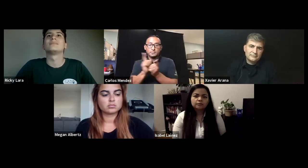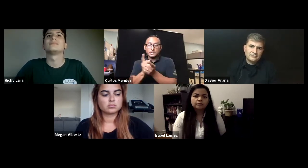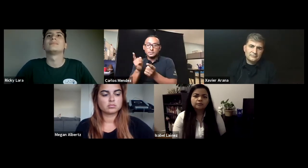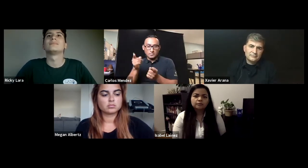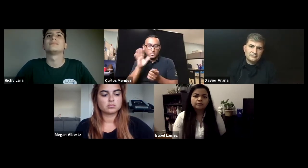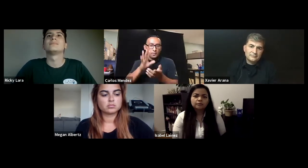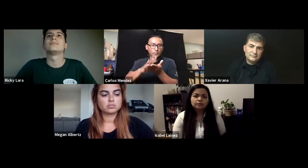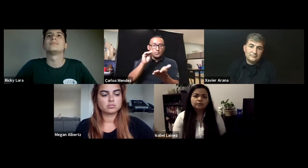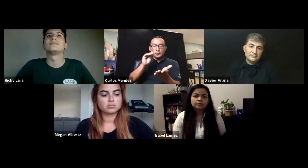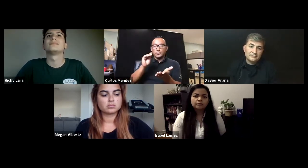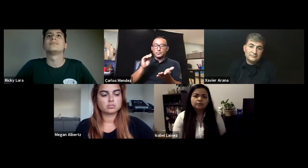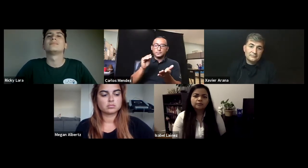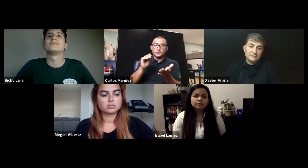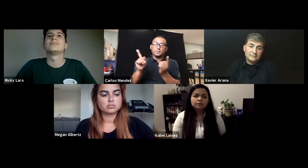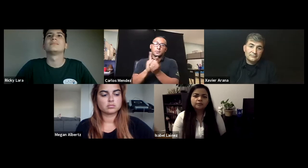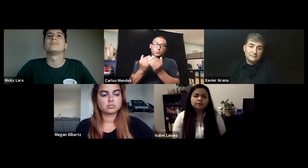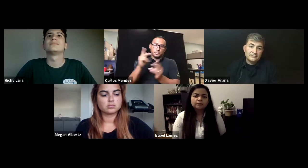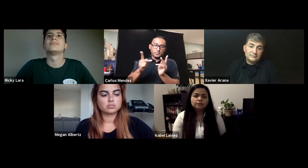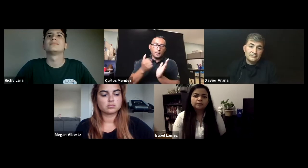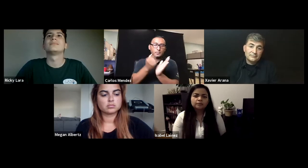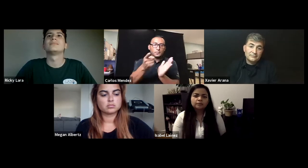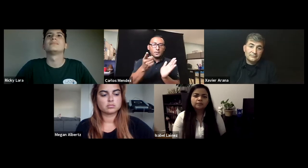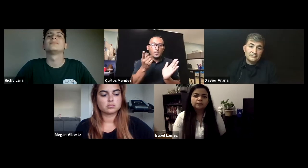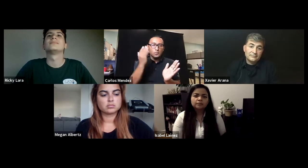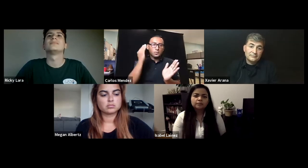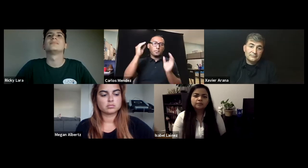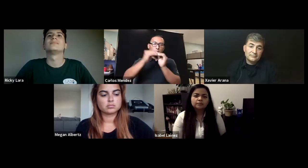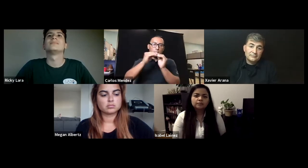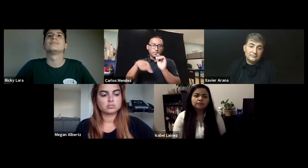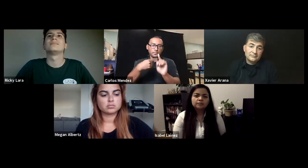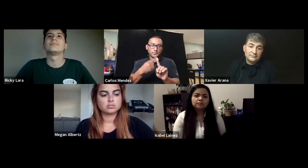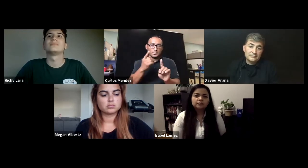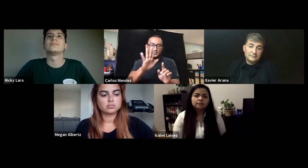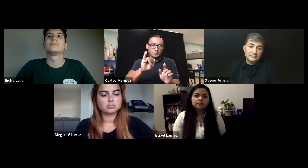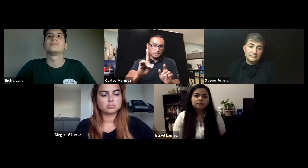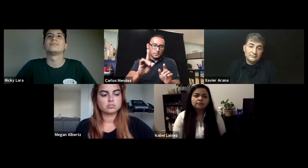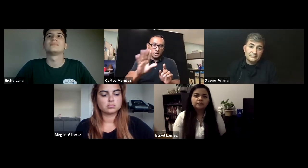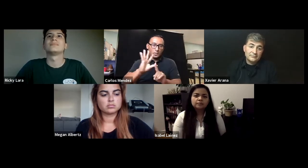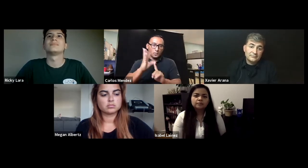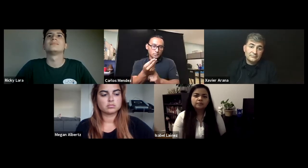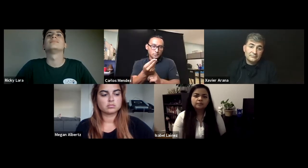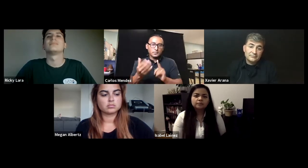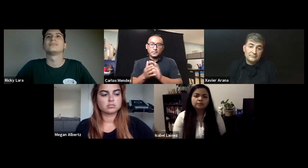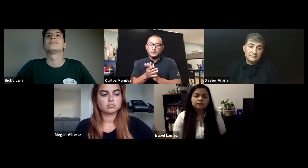Um, and then, the more people you meet, the more you learn about their identity